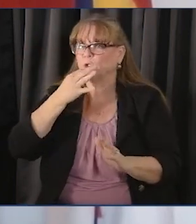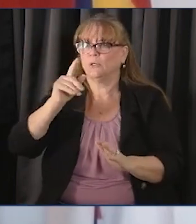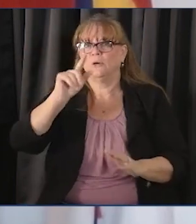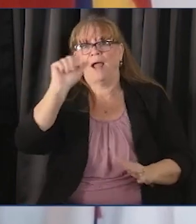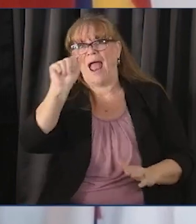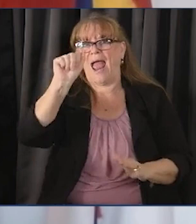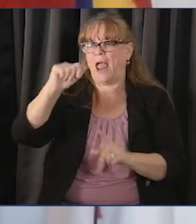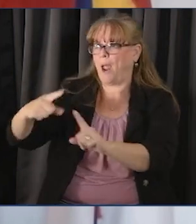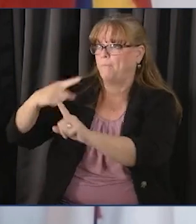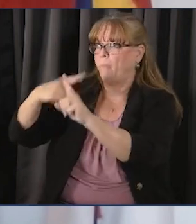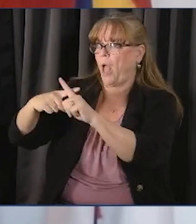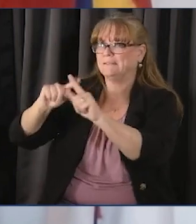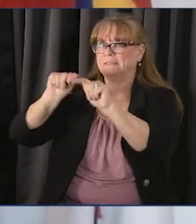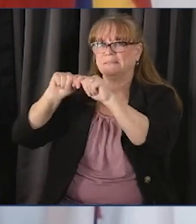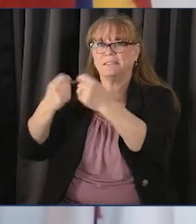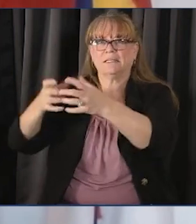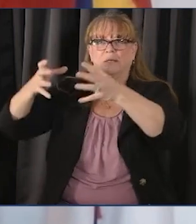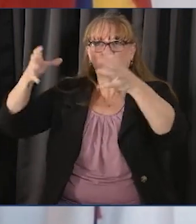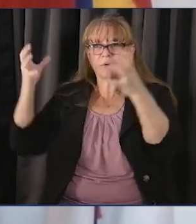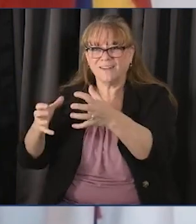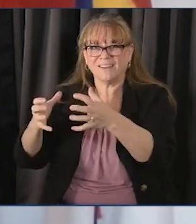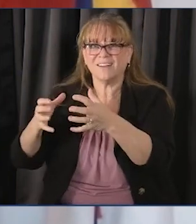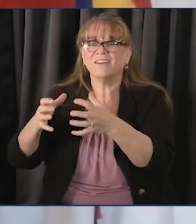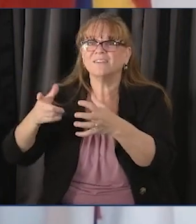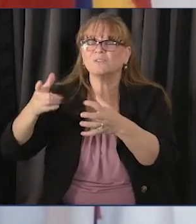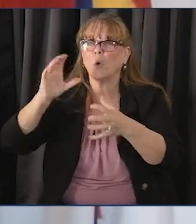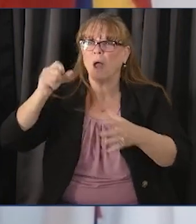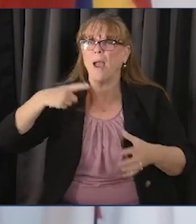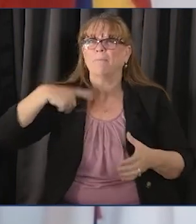federal government that the incoming administration can order to be distributed in the States.